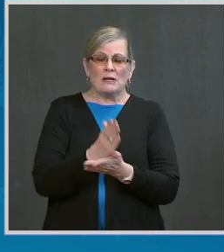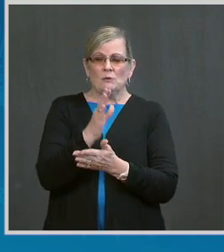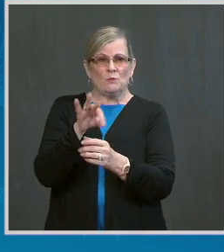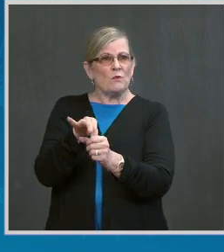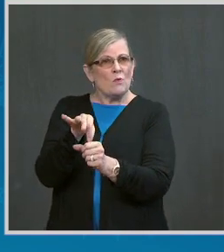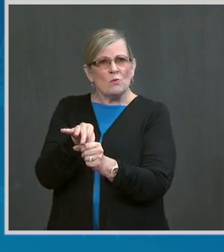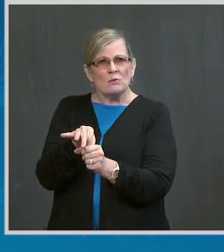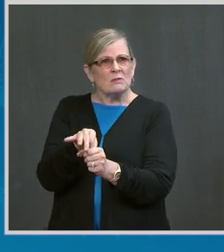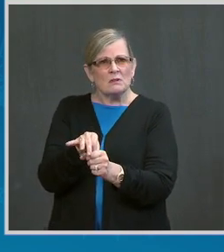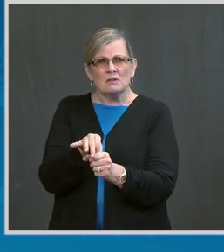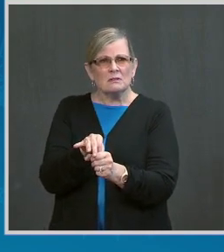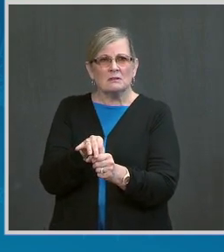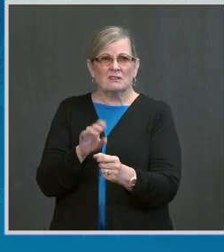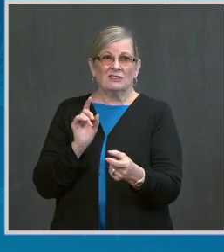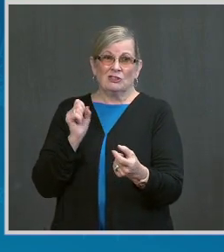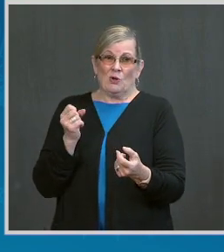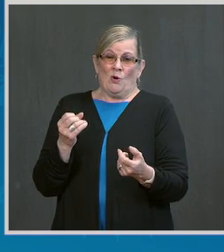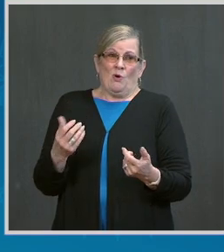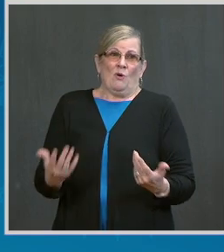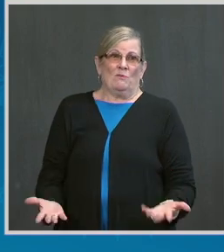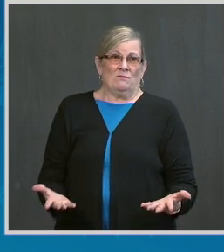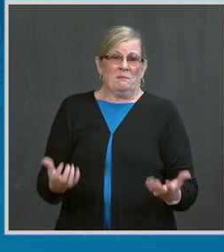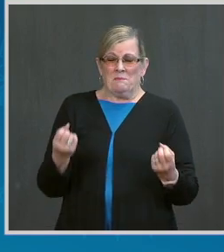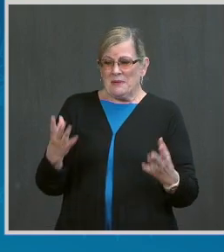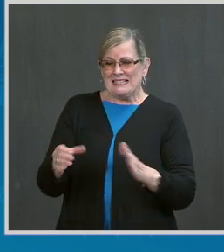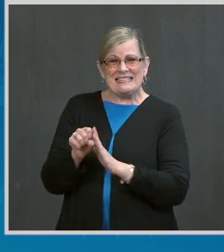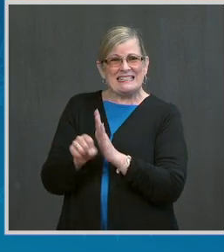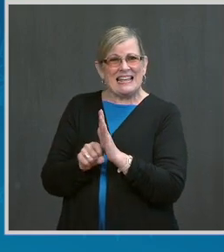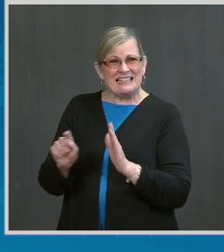Many of these bills specifically target vote by mail.